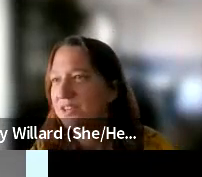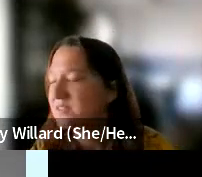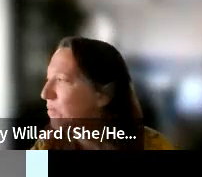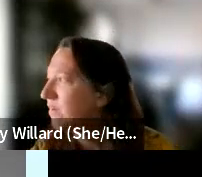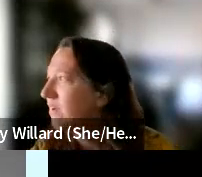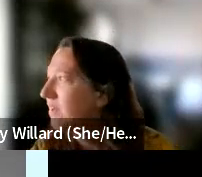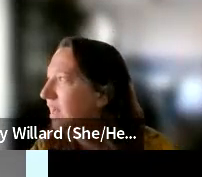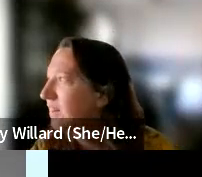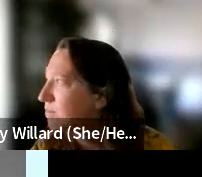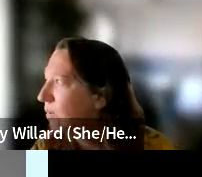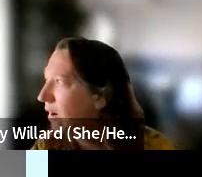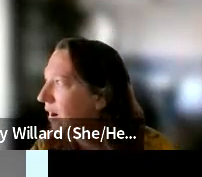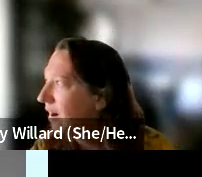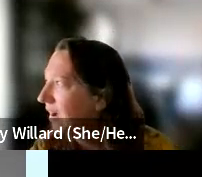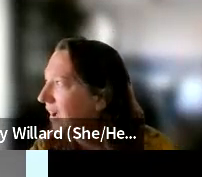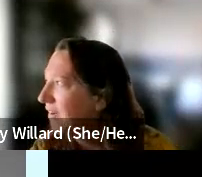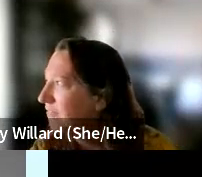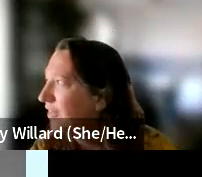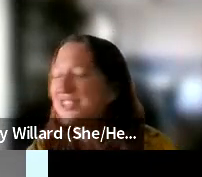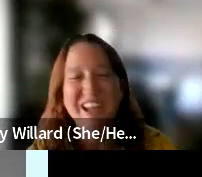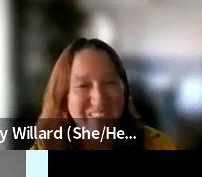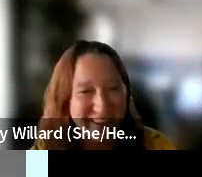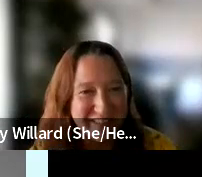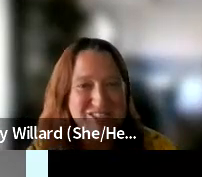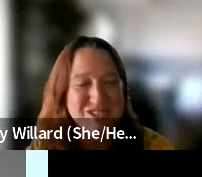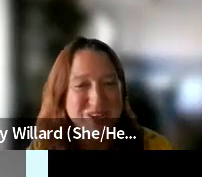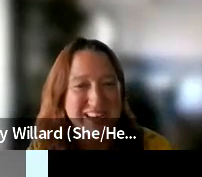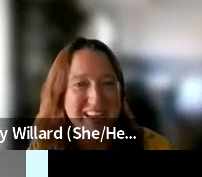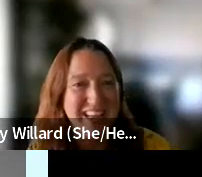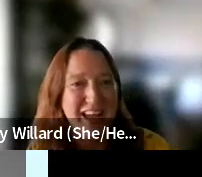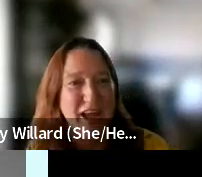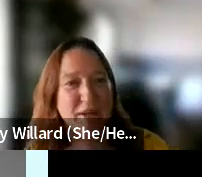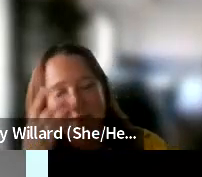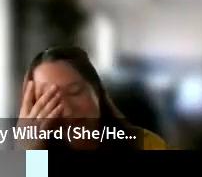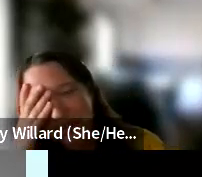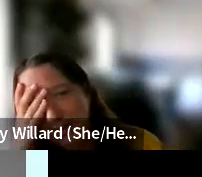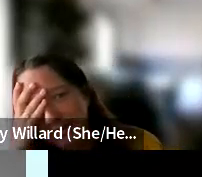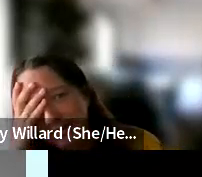past the tipping point and 80 was passed.